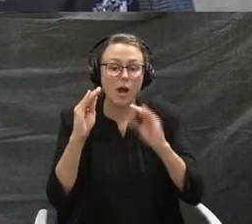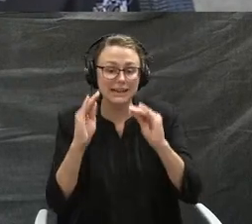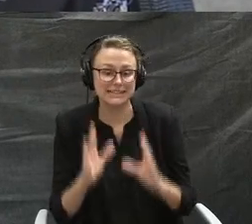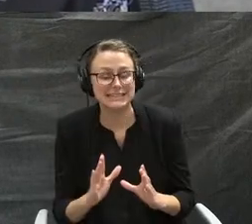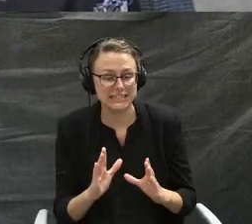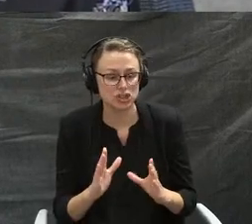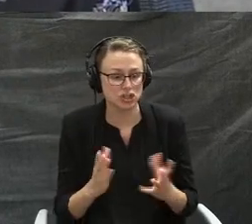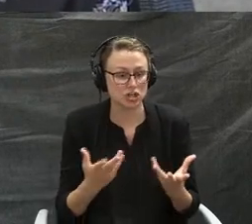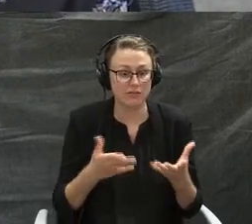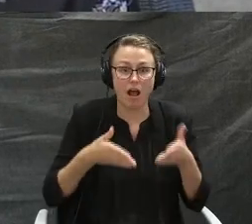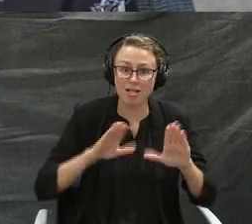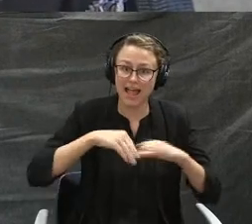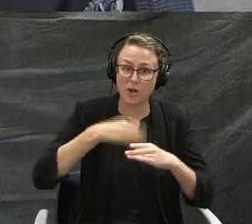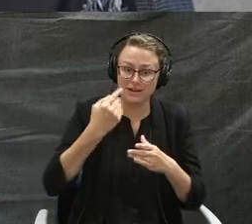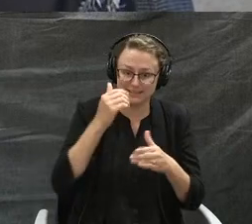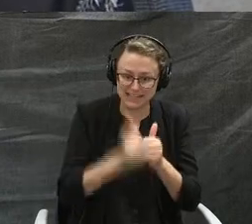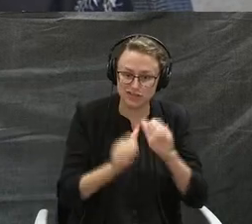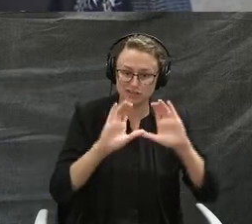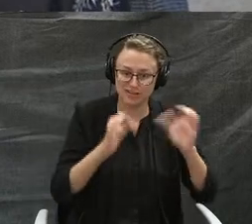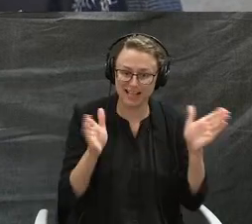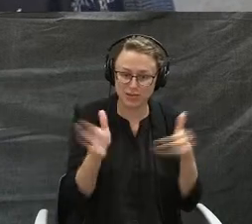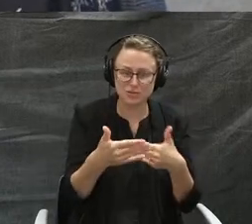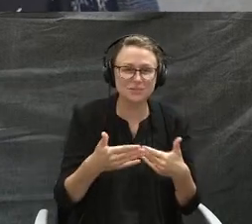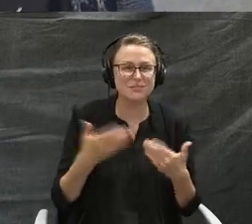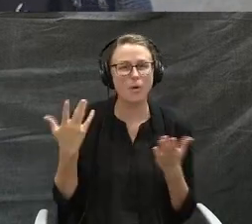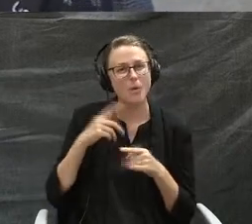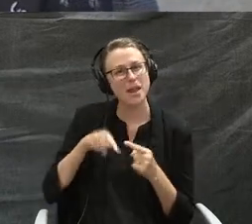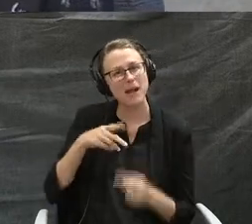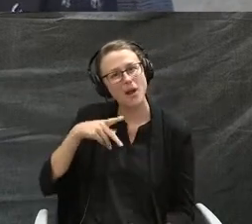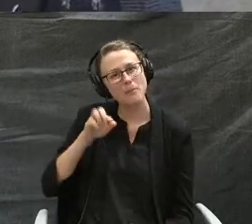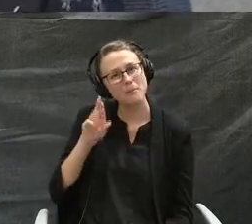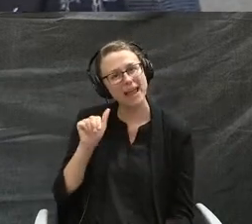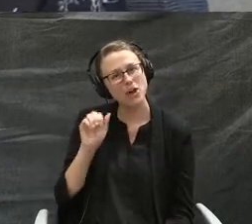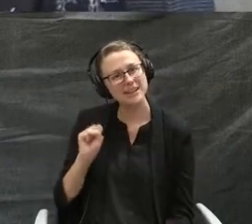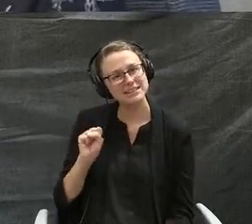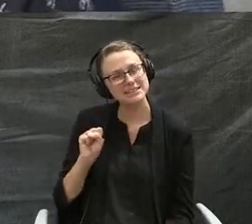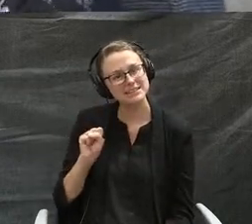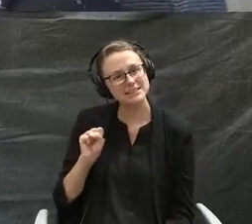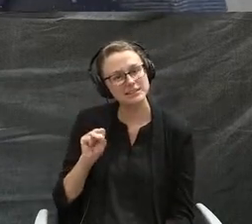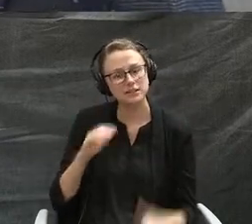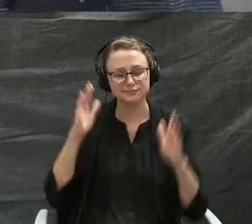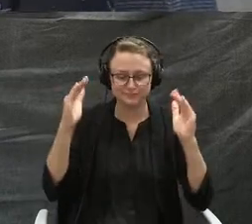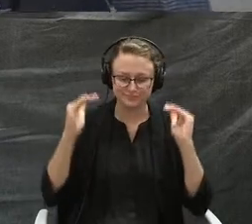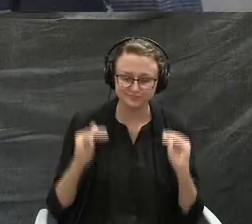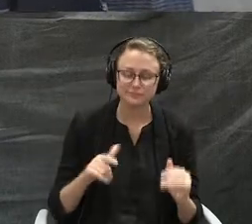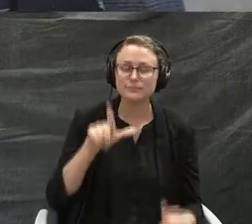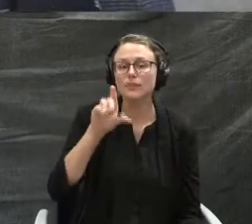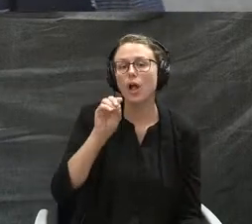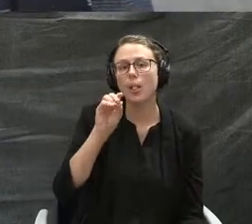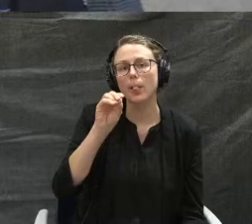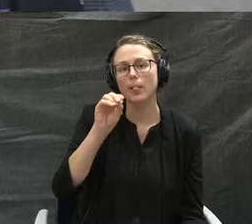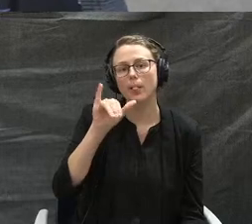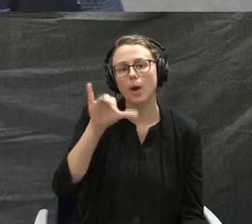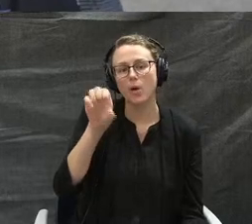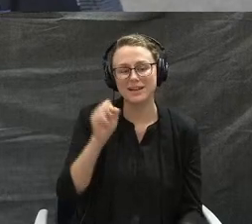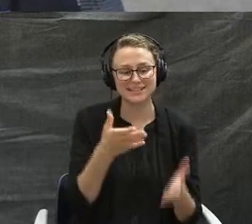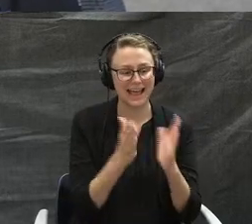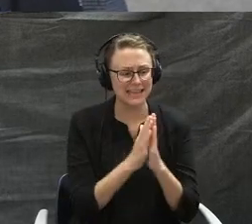into those numbers? Lowest coil of Eden Prairie says. How are teachers simultaneously teaching online and in person? If you